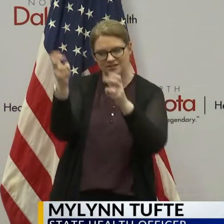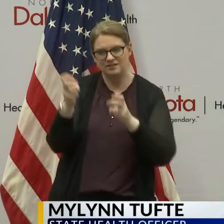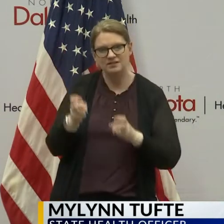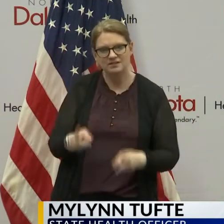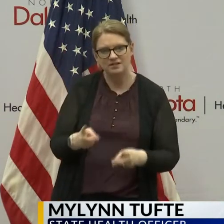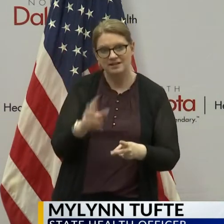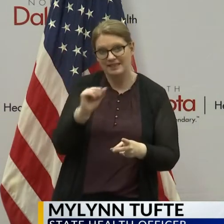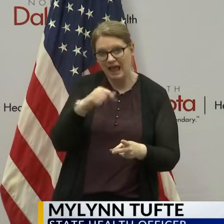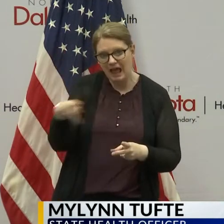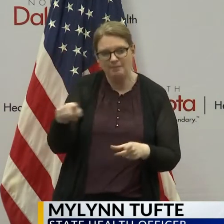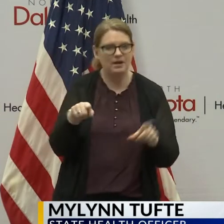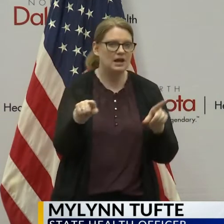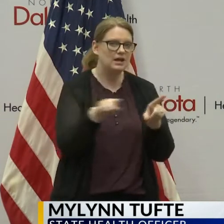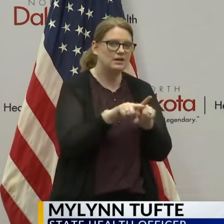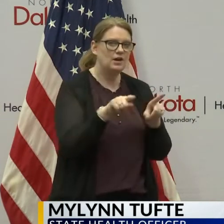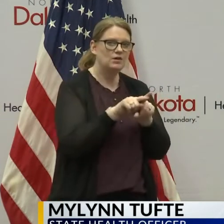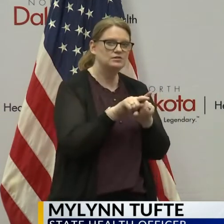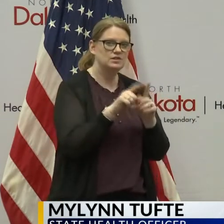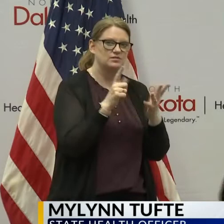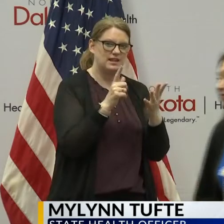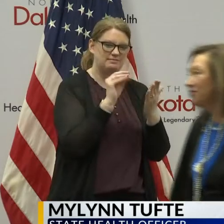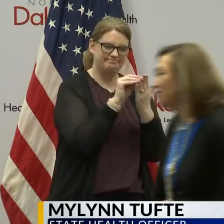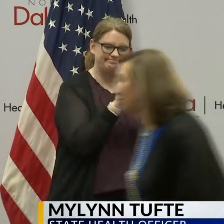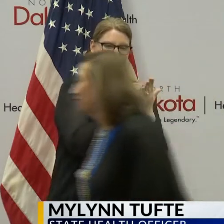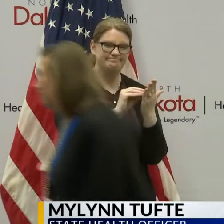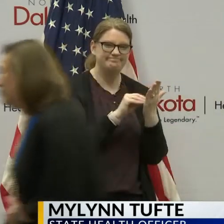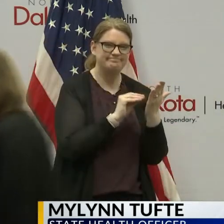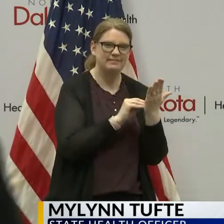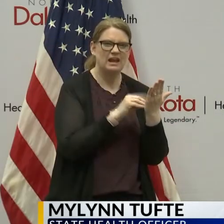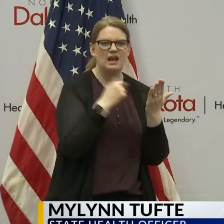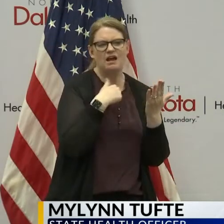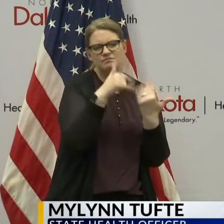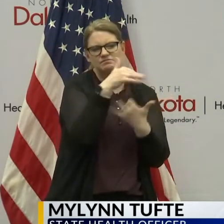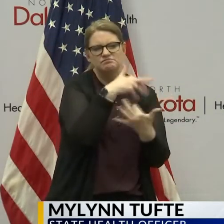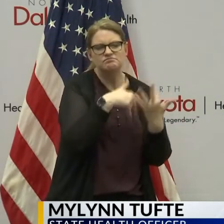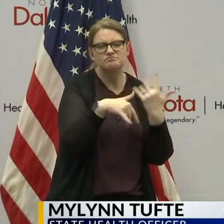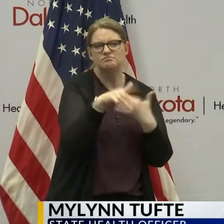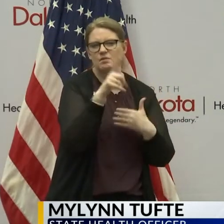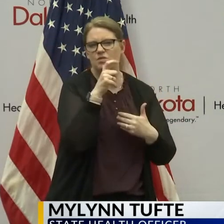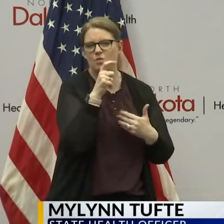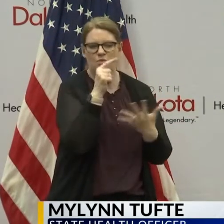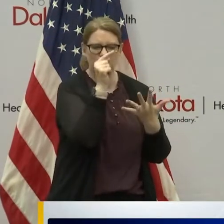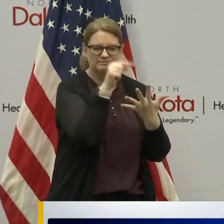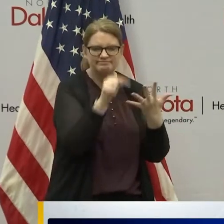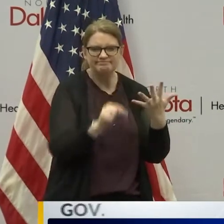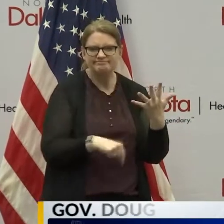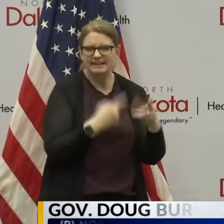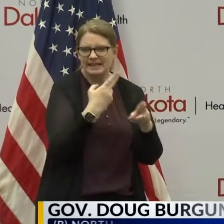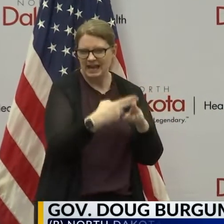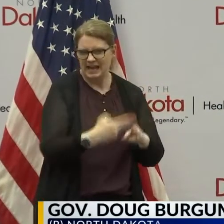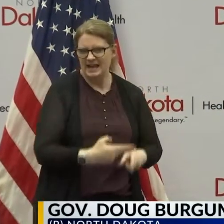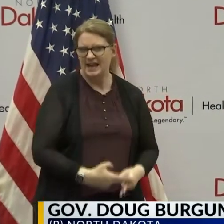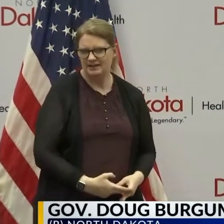COVERT POSITIVE PERSON WHO IS OUT IN THE COMMUNITY AND DOESN'T KNOW THAT THEY ARE SPREADING THIS DISEASE. THAT IS WHY IT IS SO IMPORTANT THAT YOU DOWNLOAD THE APP AND KEEP A RECORD OF YOUR CLOSE CONTACT. THANK YOU.